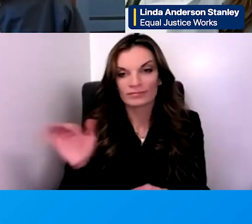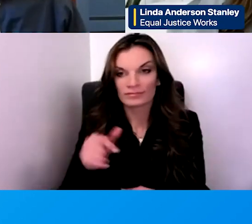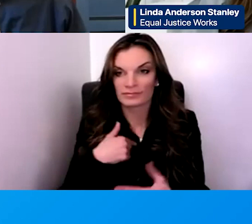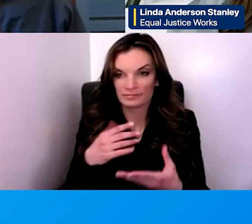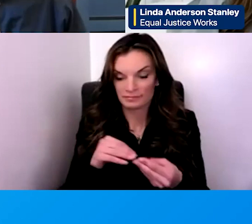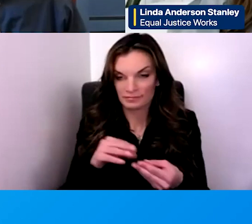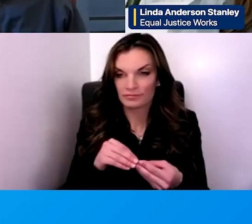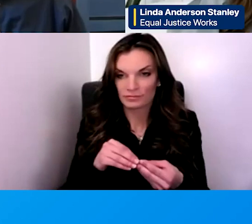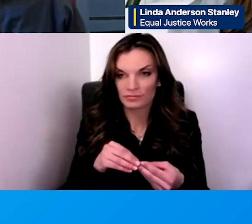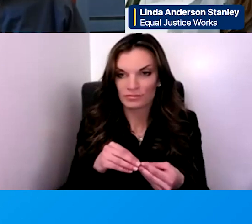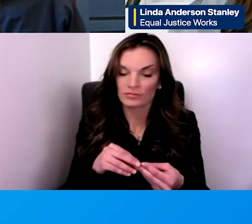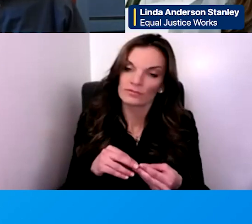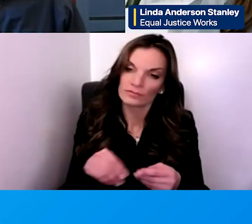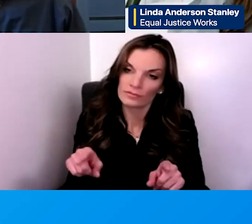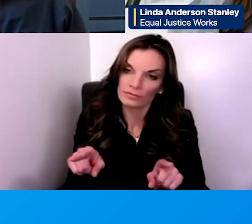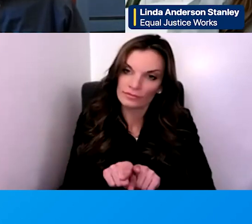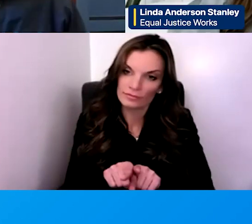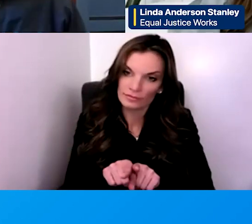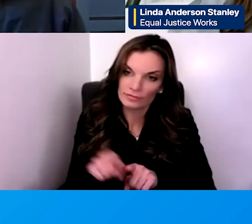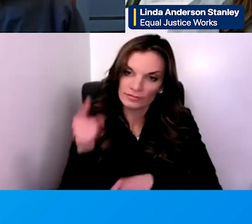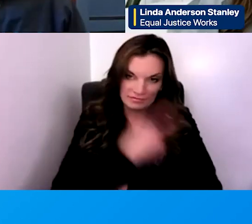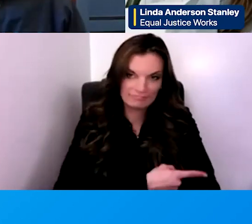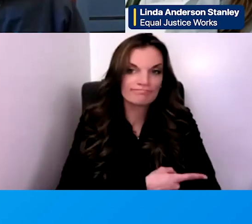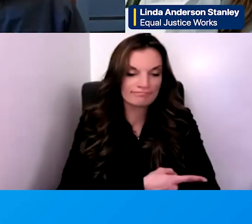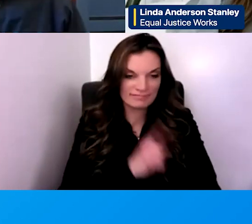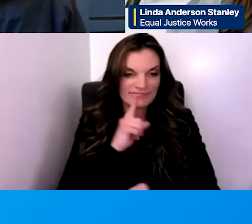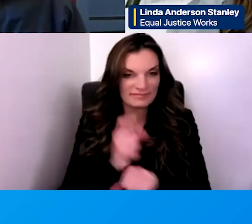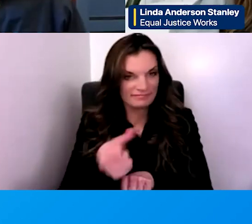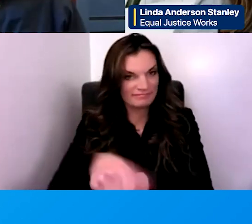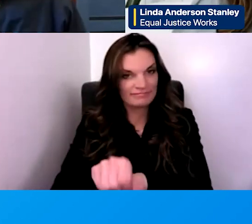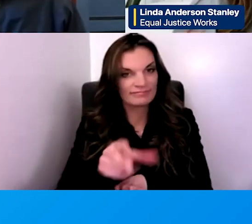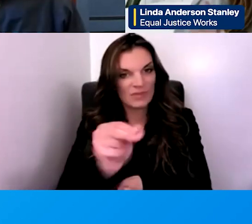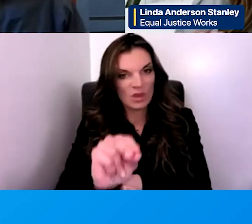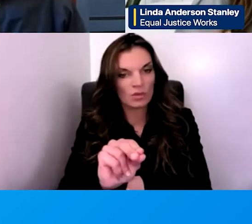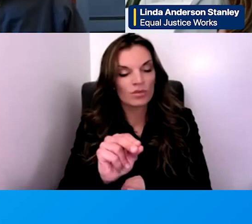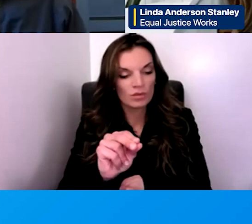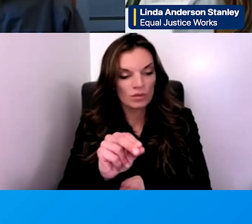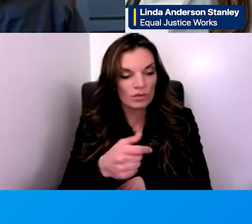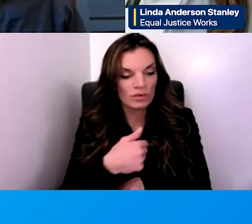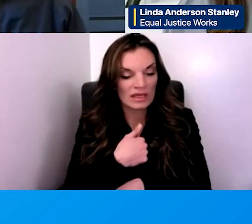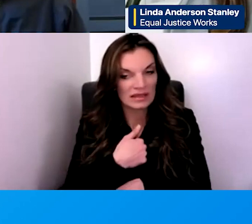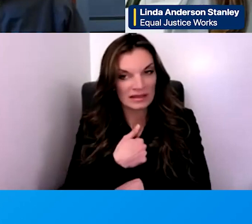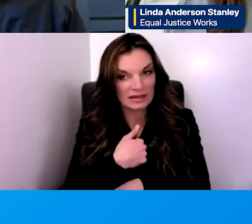immediately, same day received a denial. Unfortunately I don't think that this particular case changed